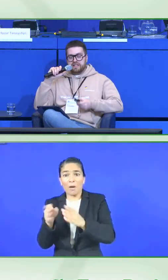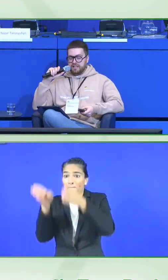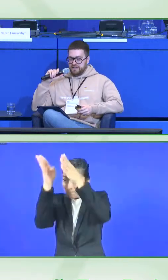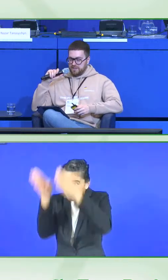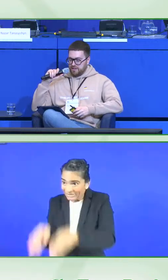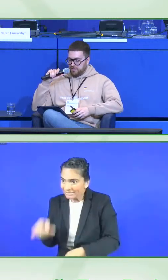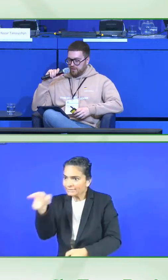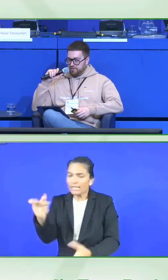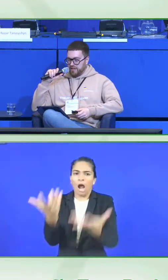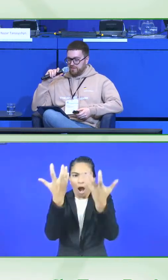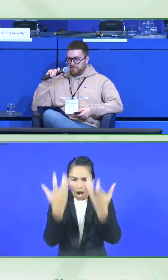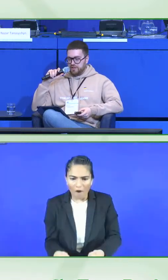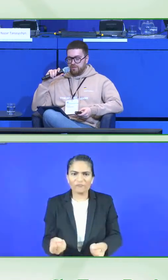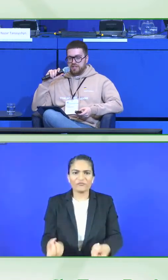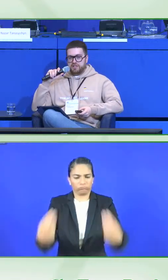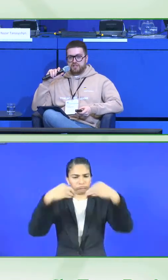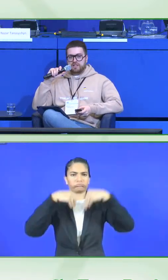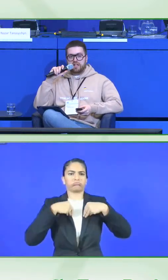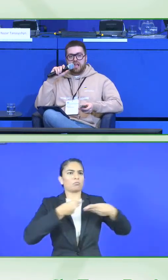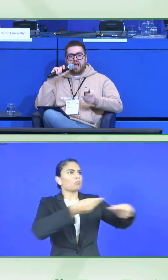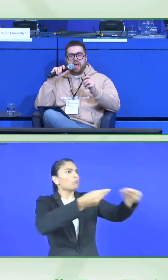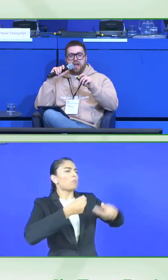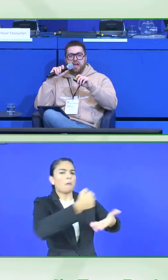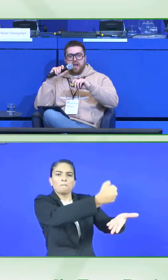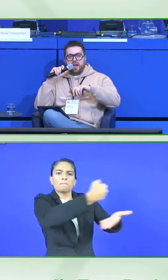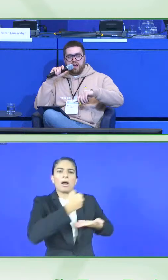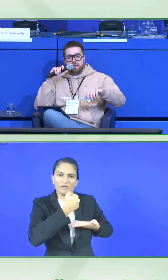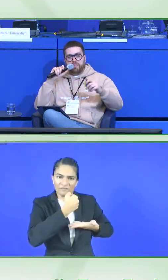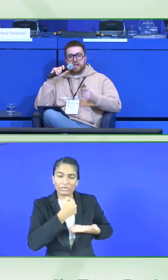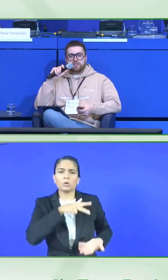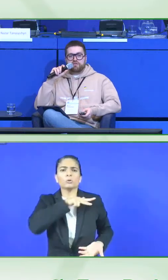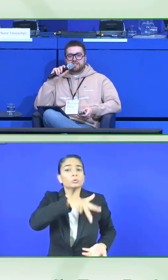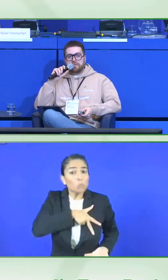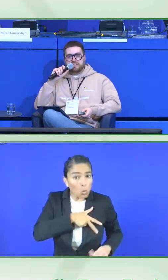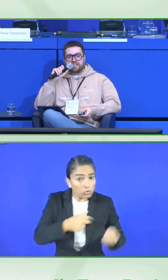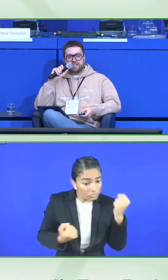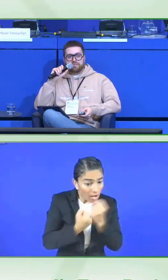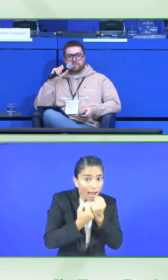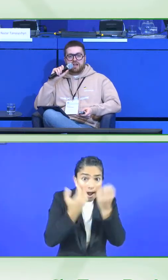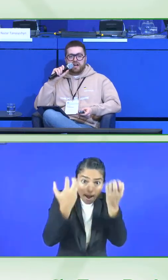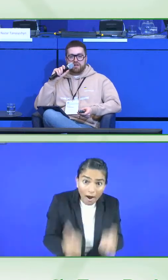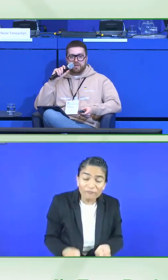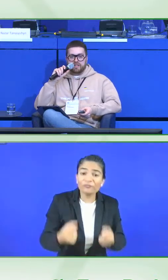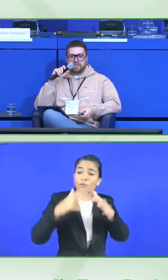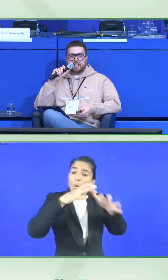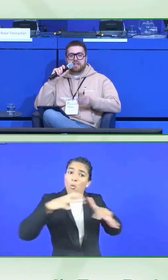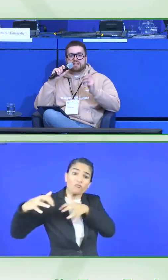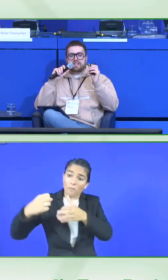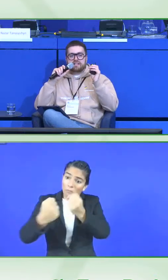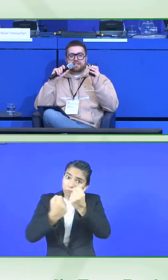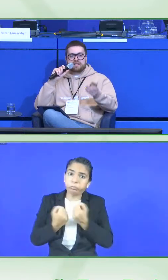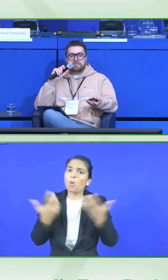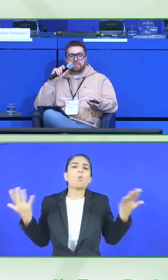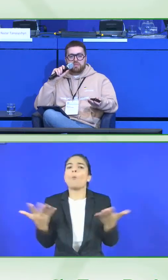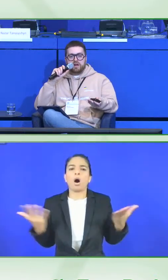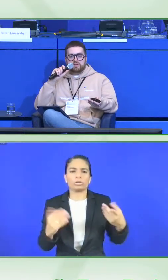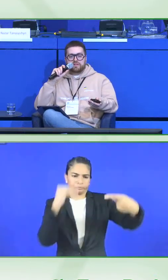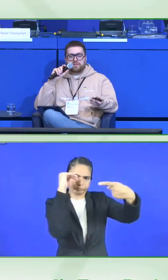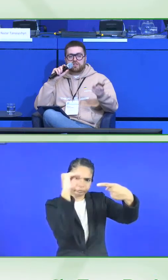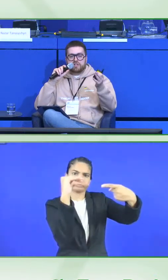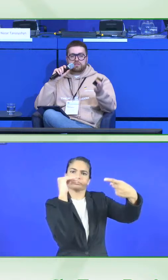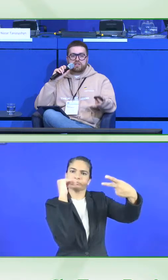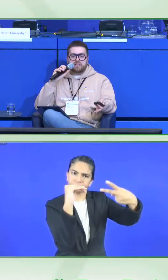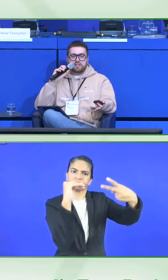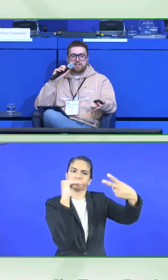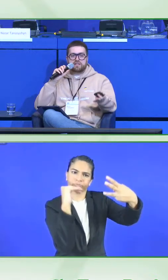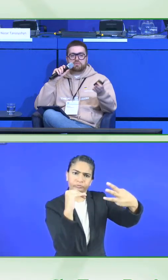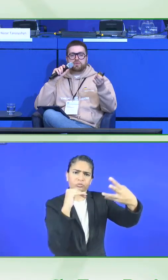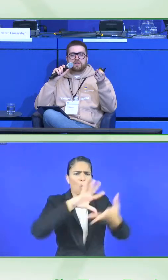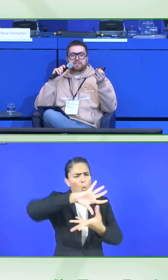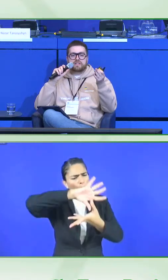are on the labour market and are included in the labour market today.